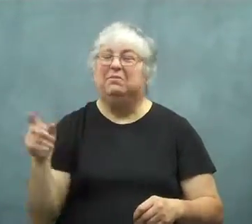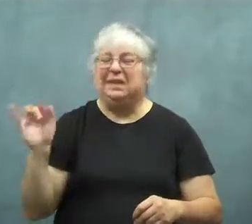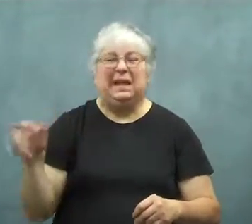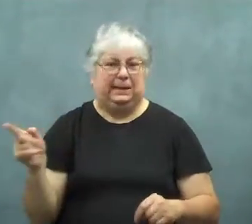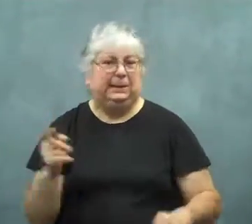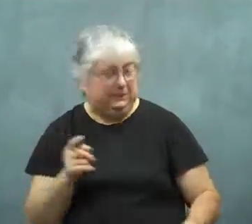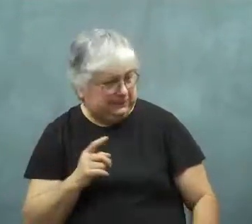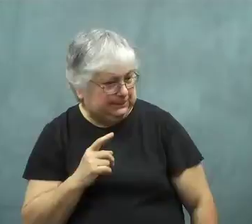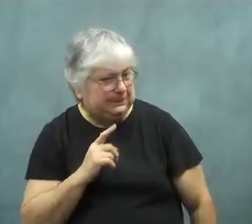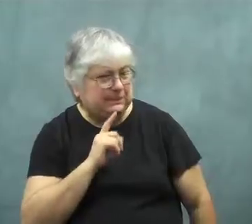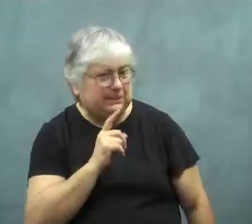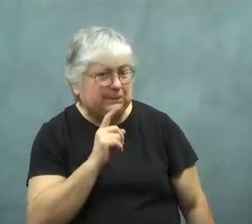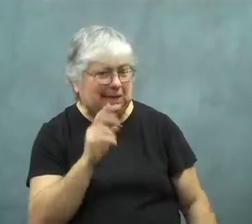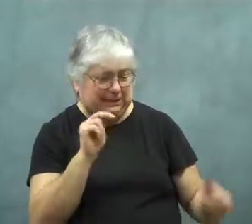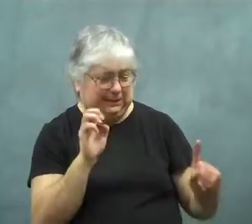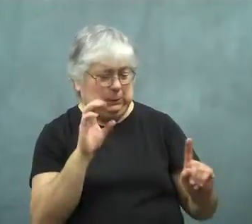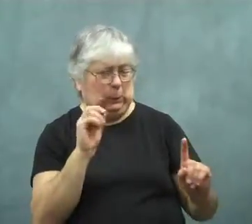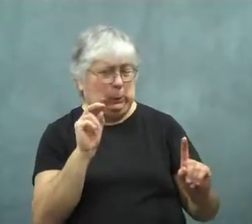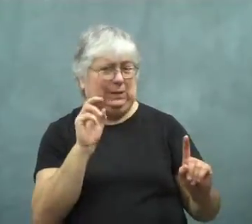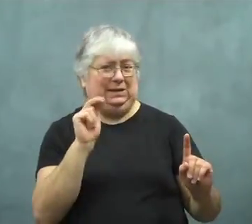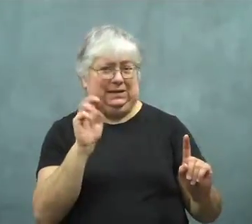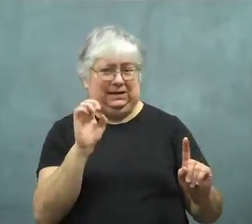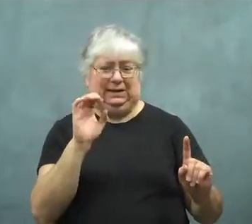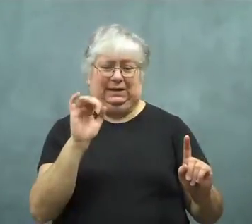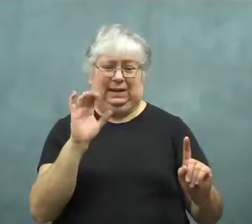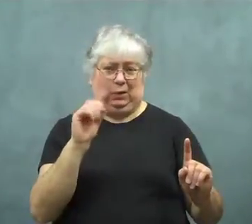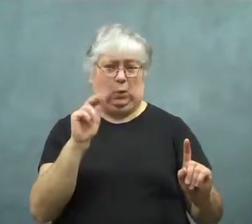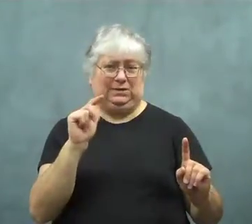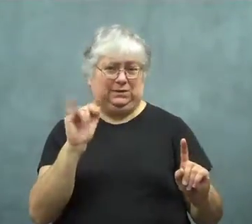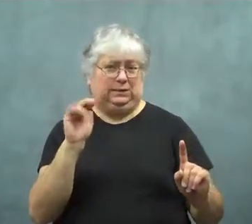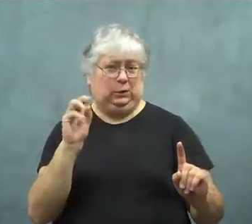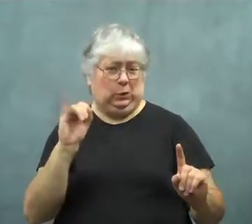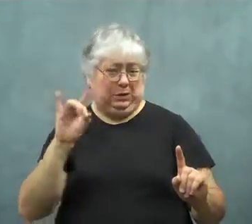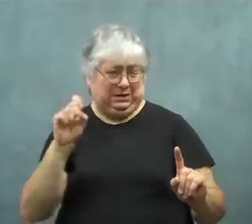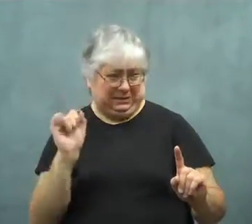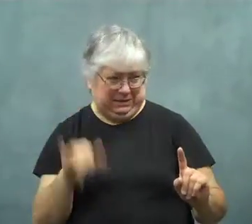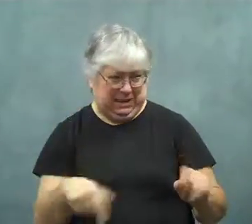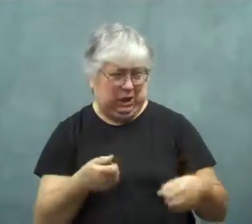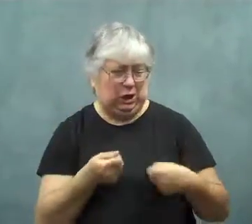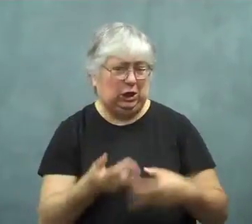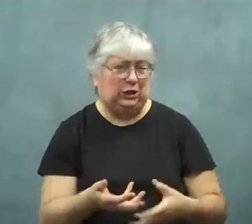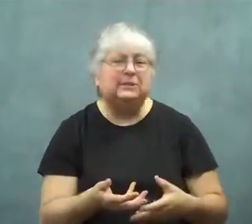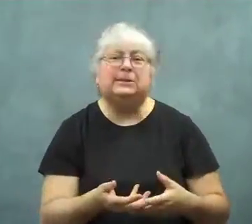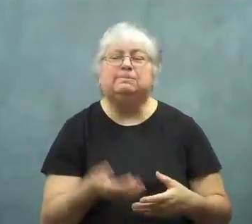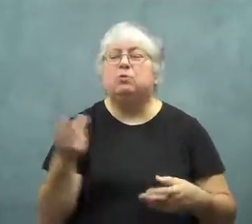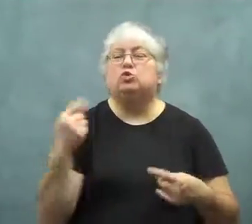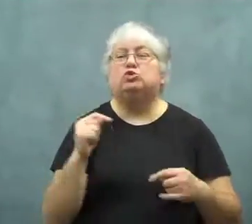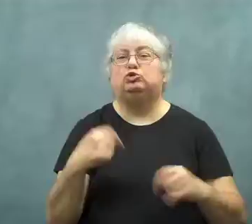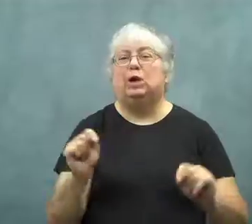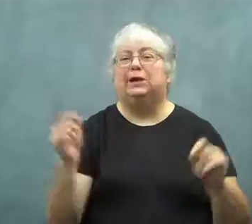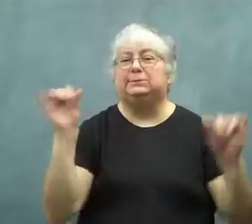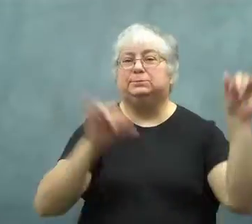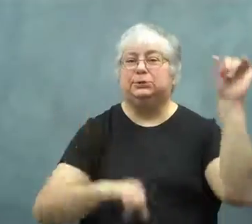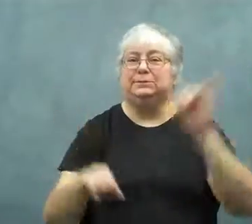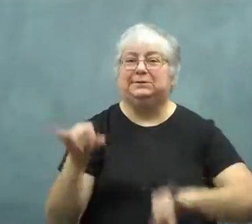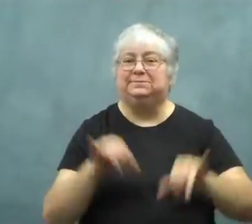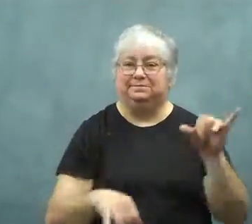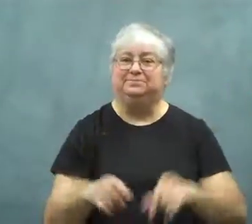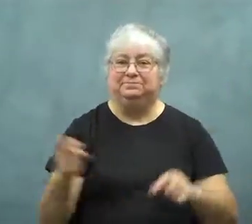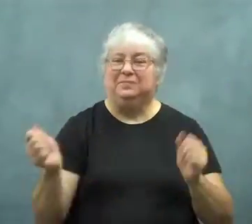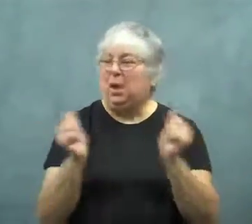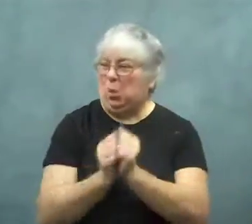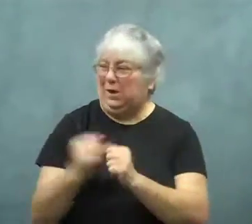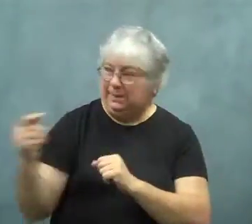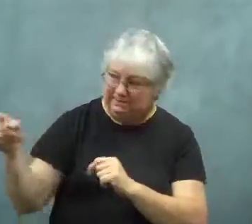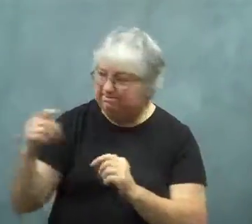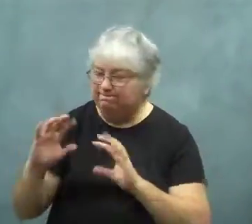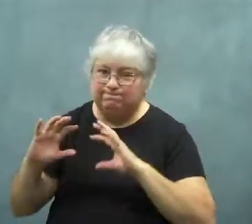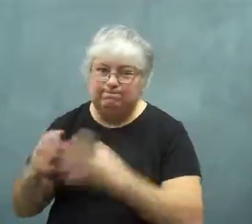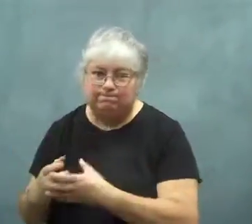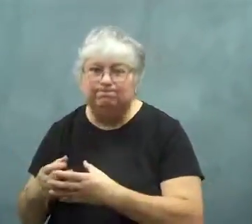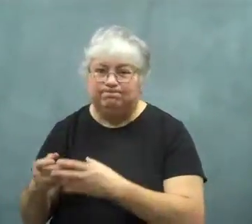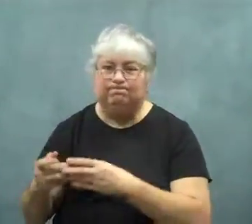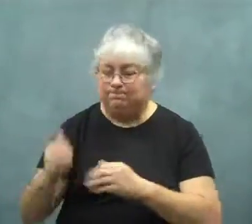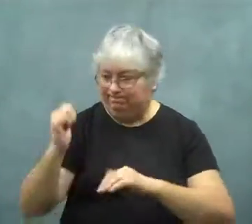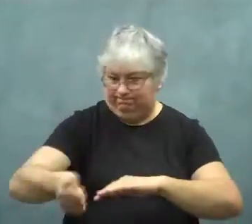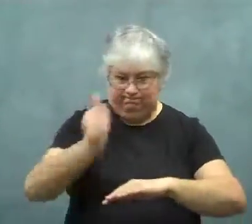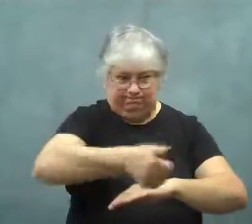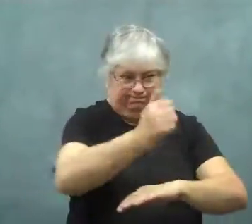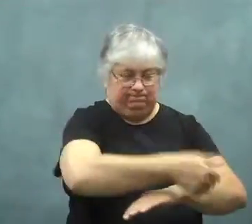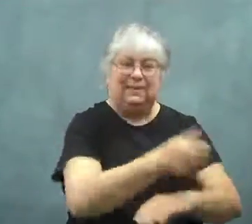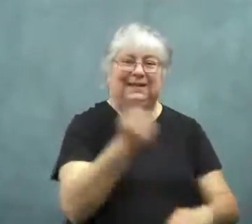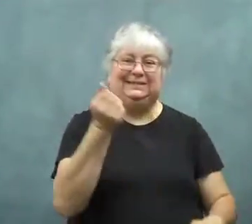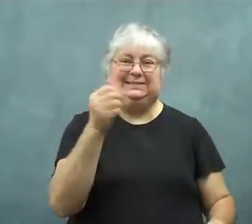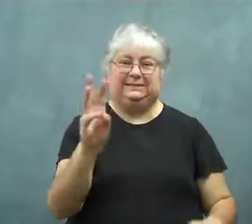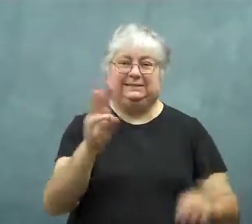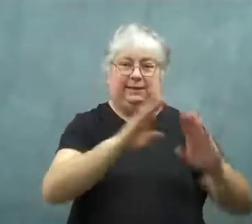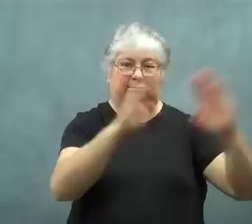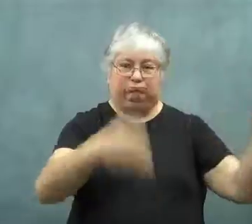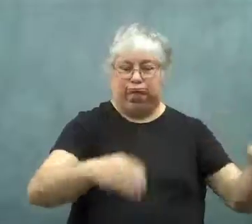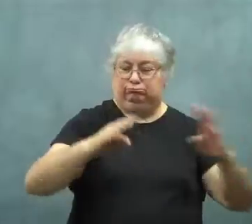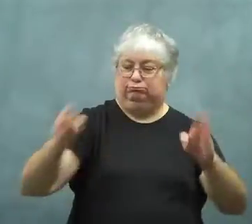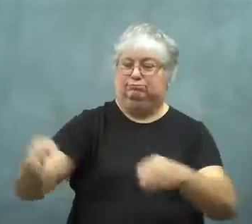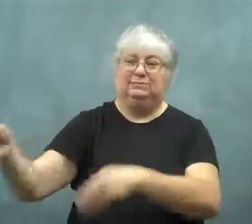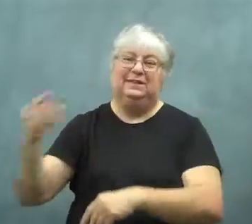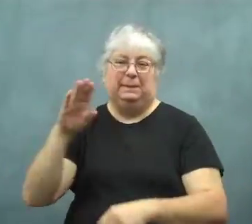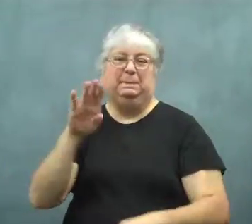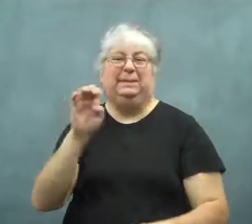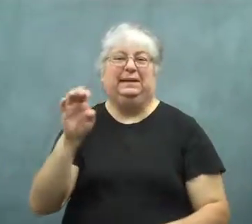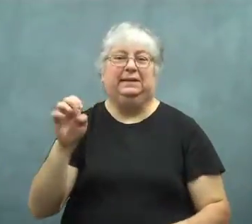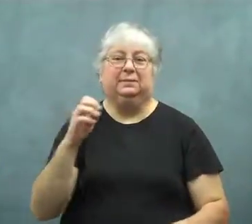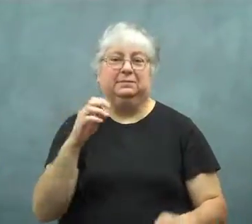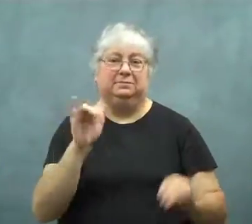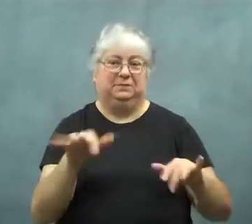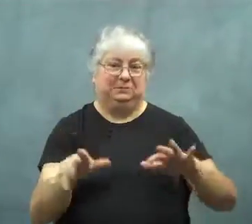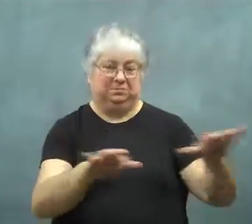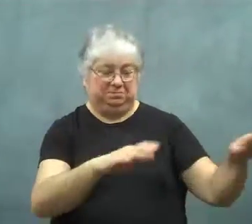He conducted an experiment to see if neonicotinoids would be the cause.